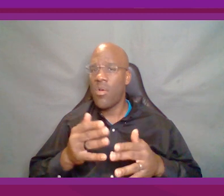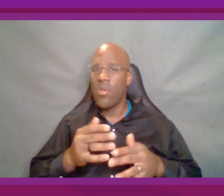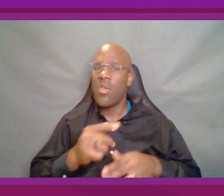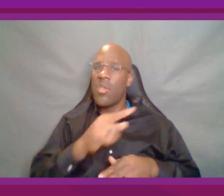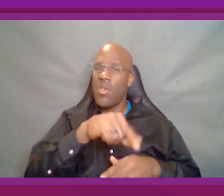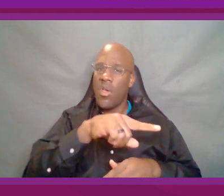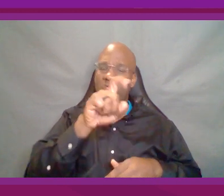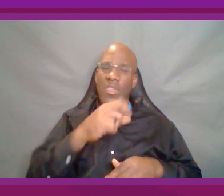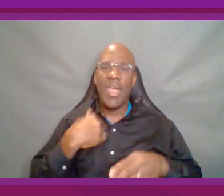on choice,